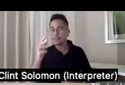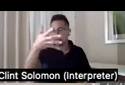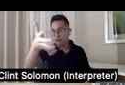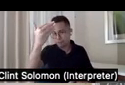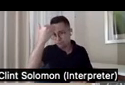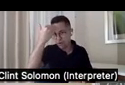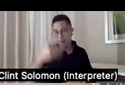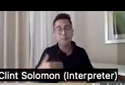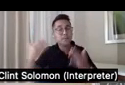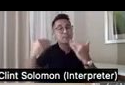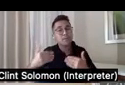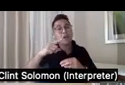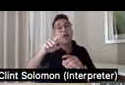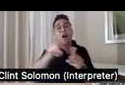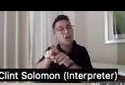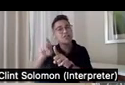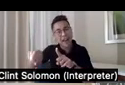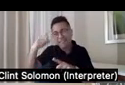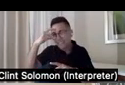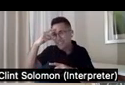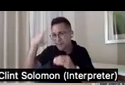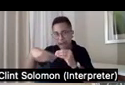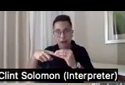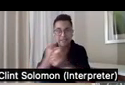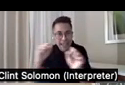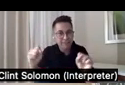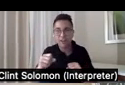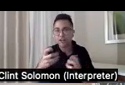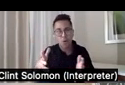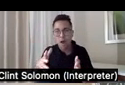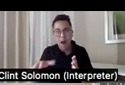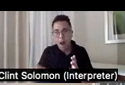is likely to pick up some kernels of popcorn and stick them in an ear or up the nose or something